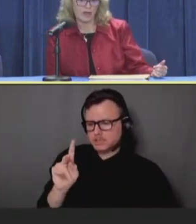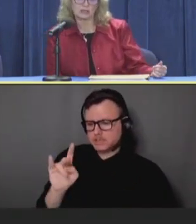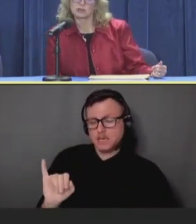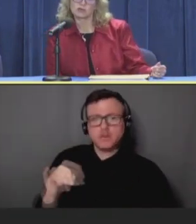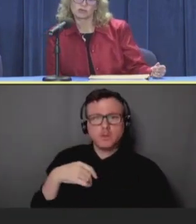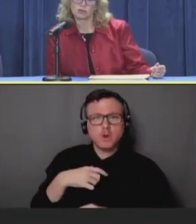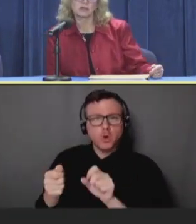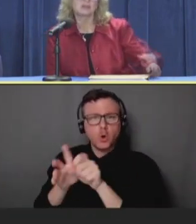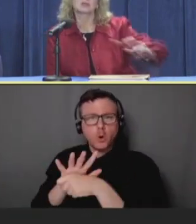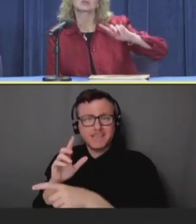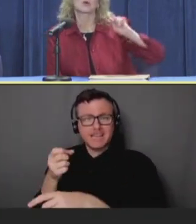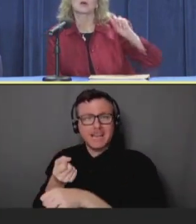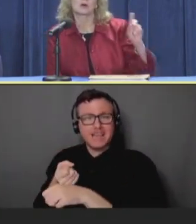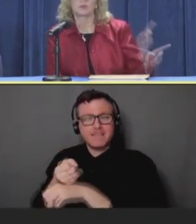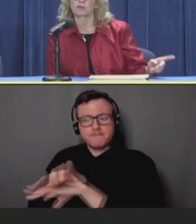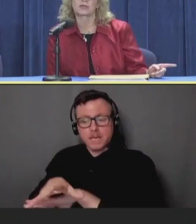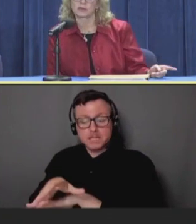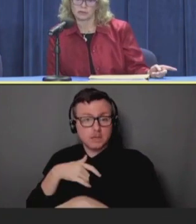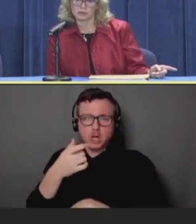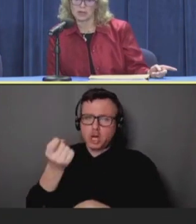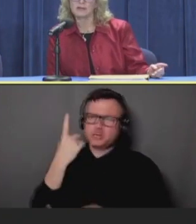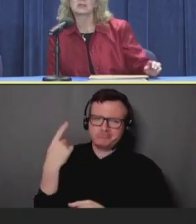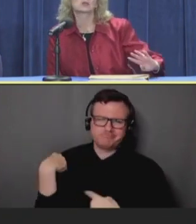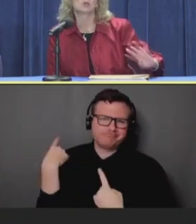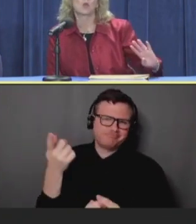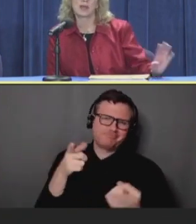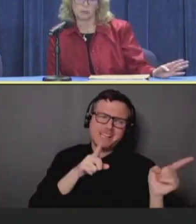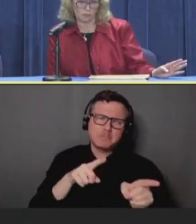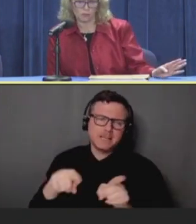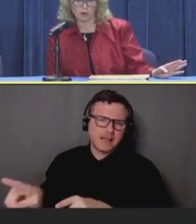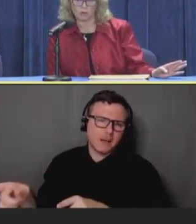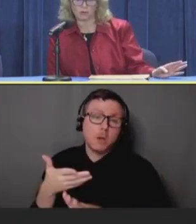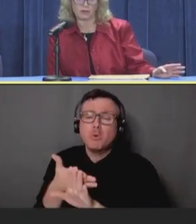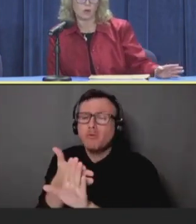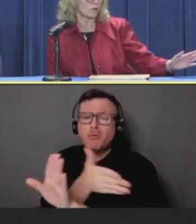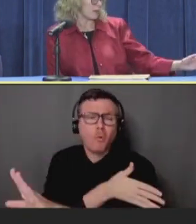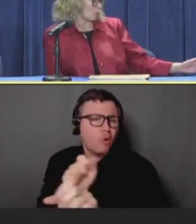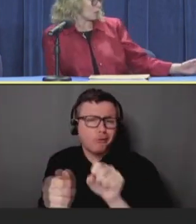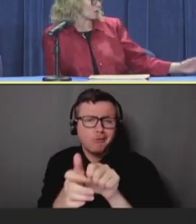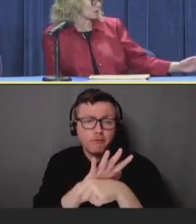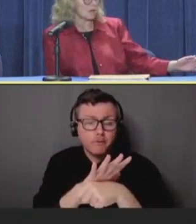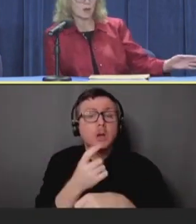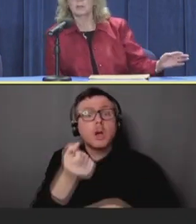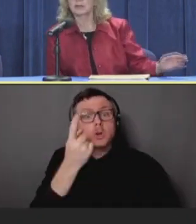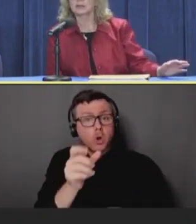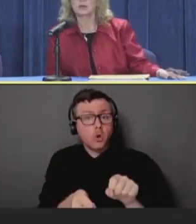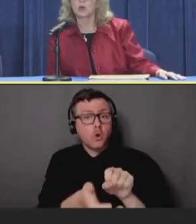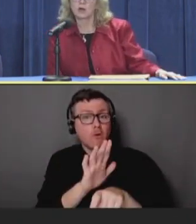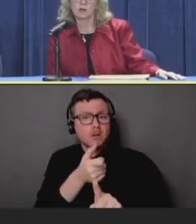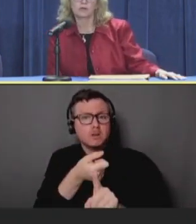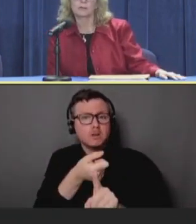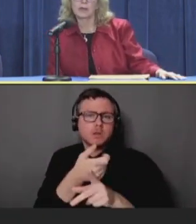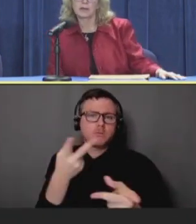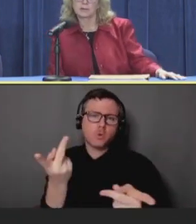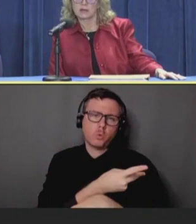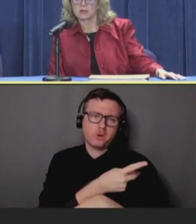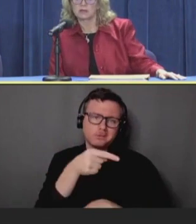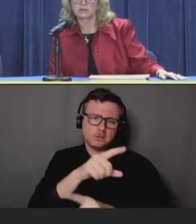But truthfully, this was going on for years. This is way before COVID. COVID made it worse, but it's been going on for many, many years.